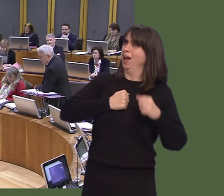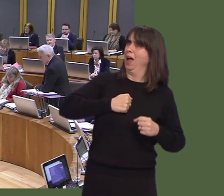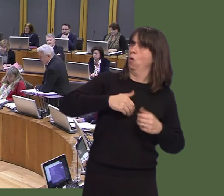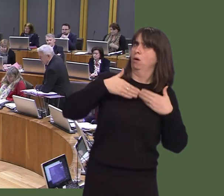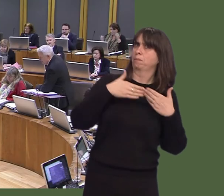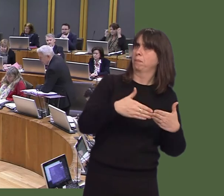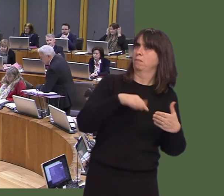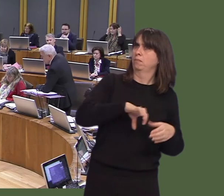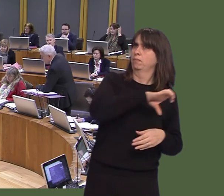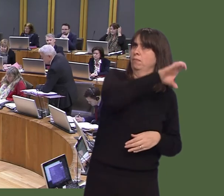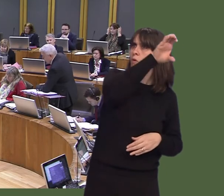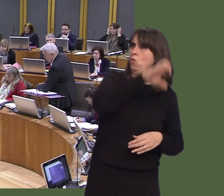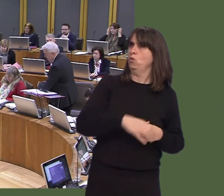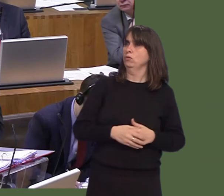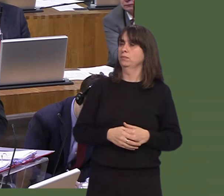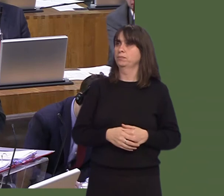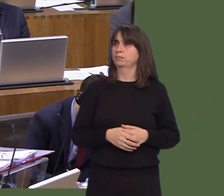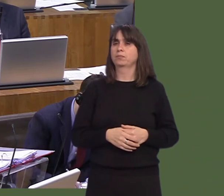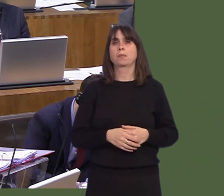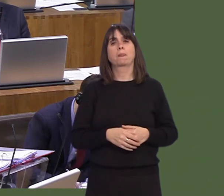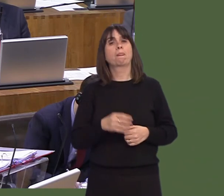of technologies associated with the fourth industrial revolution.